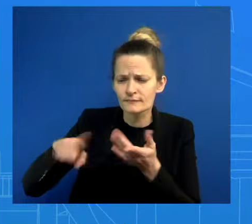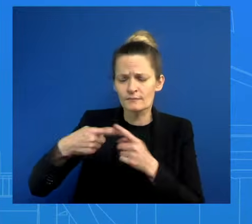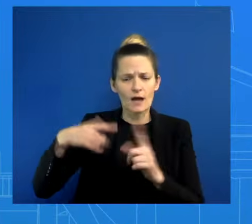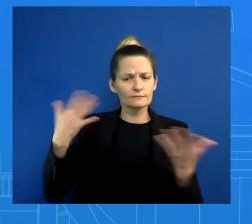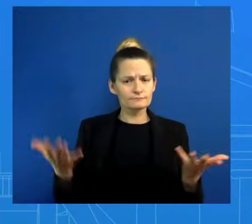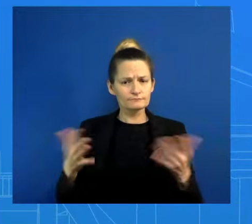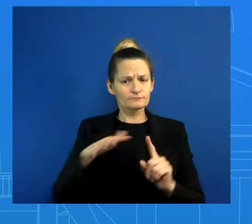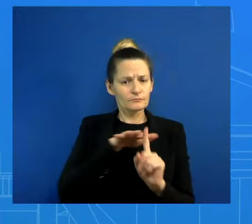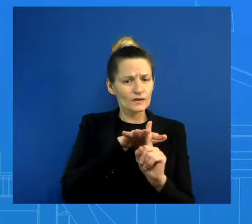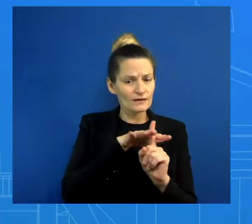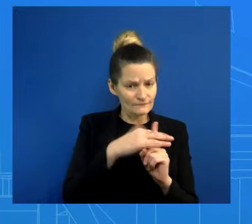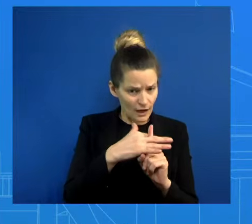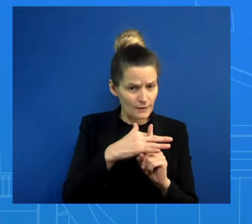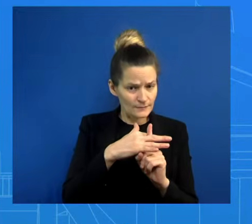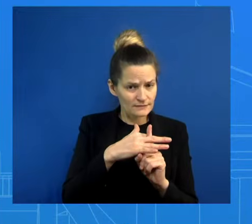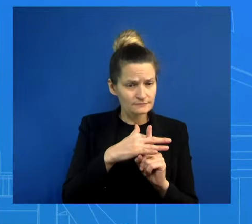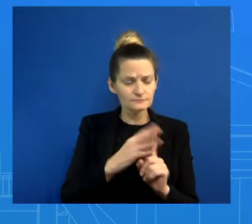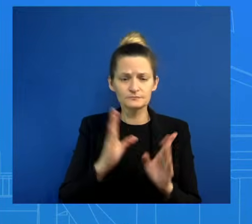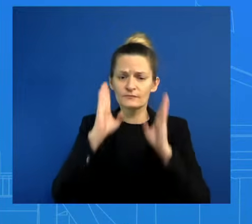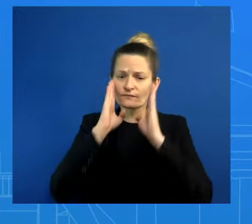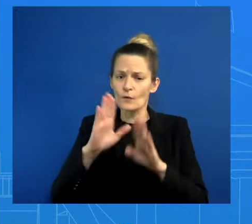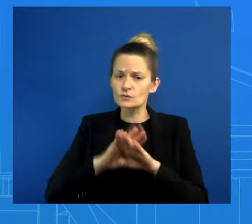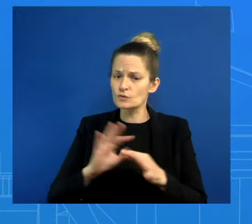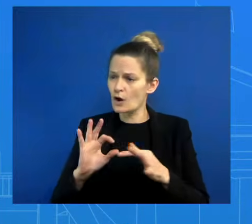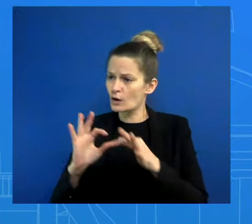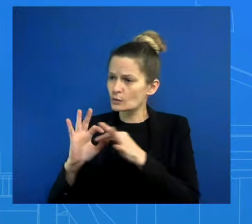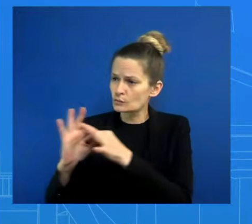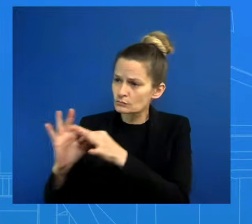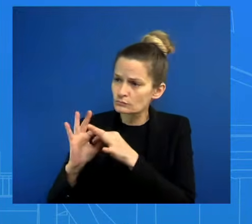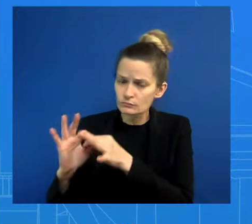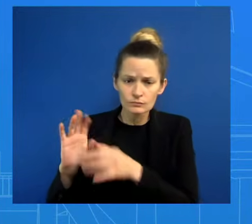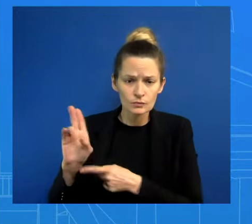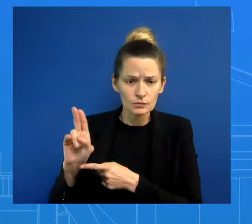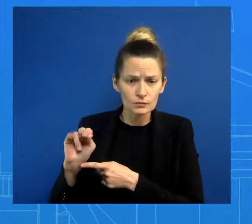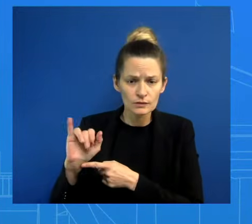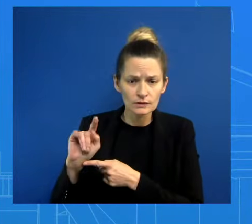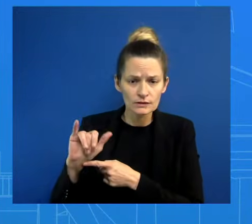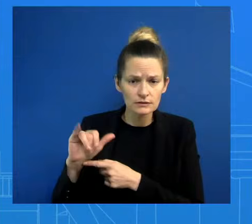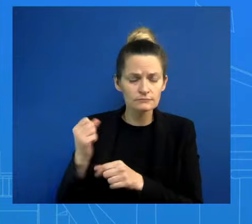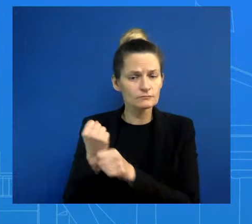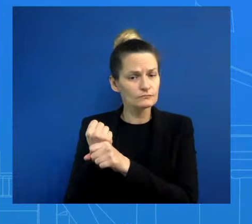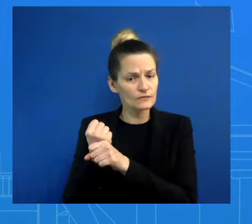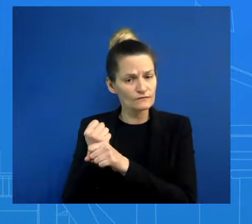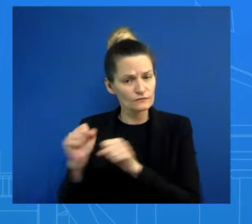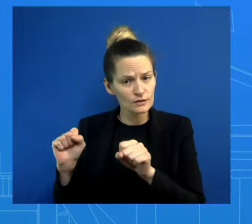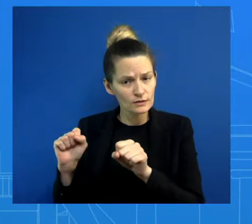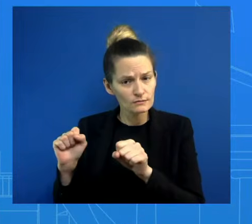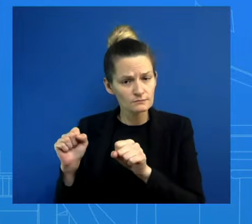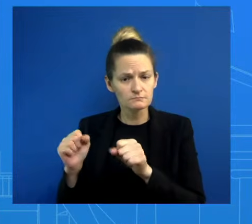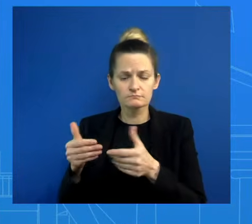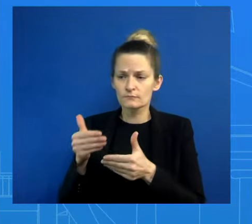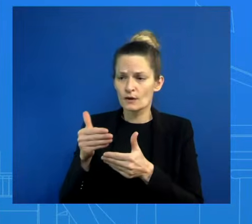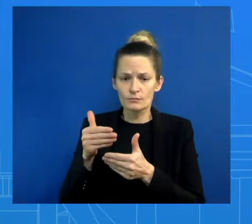freedom, progress, collective prosperity. Afterwards, he will participate in a family photo with the leaders.